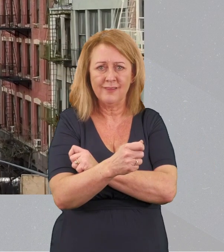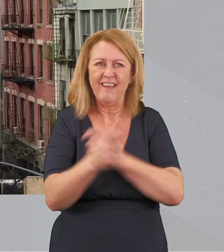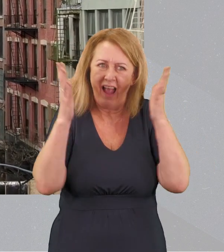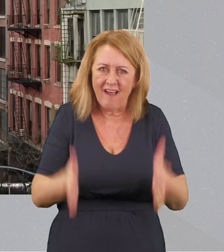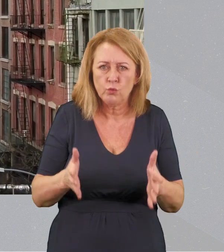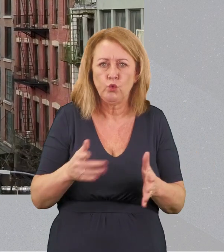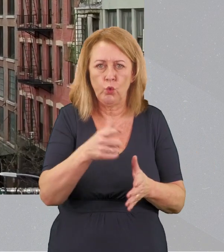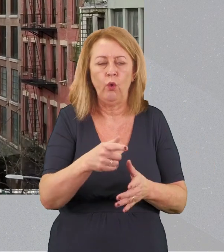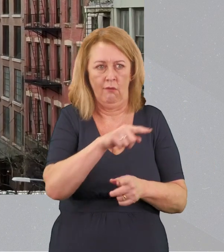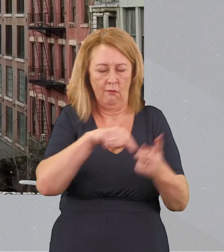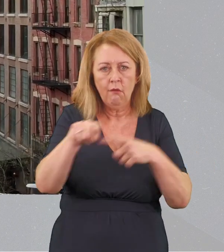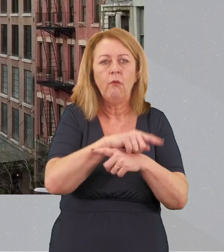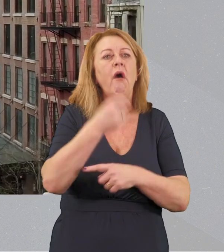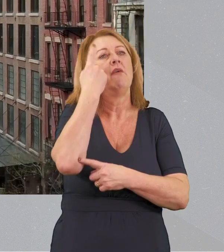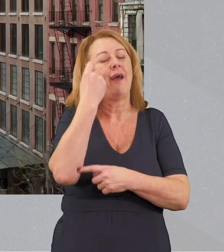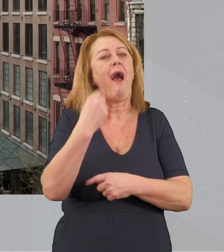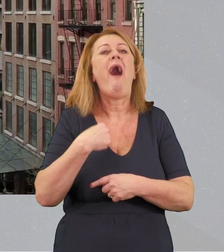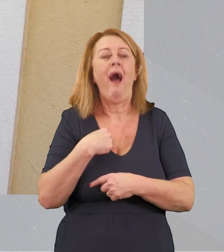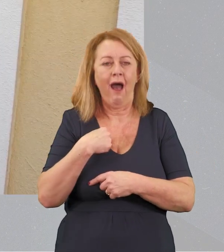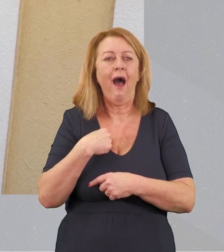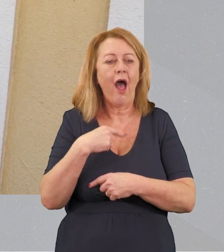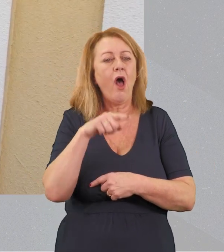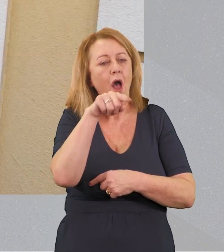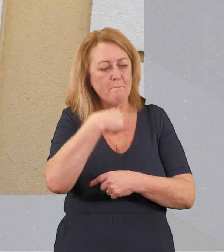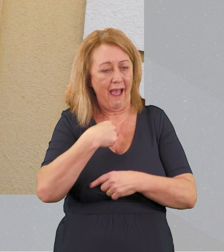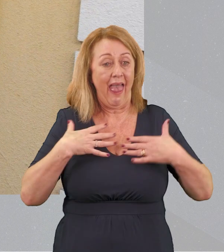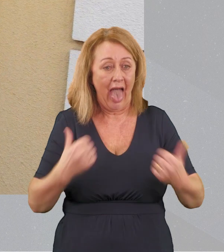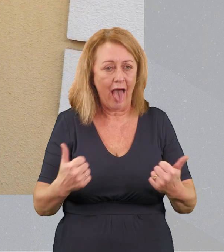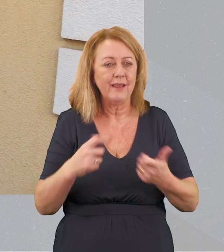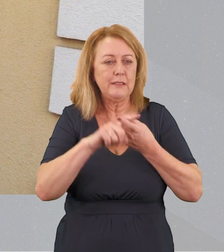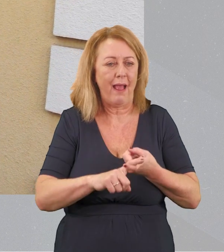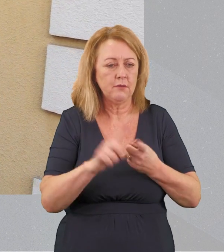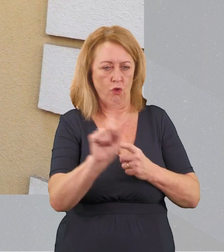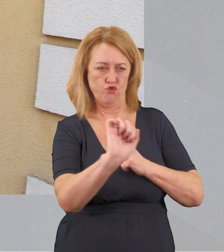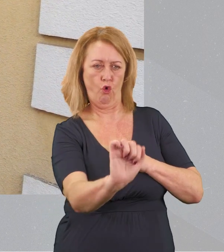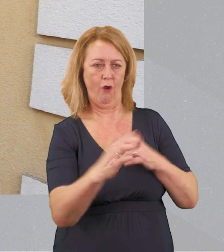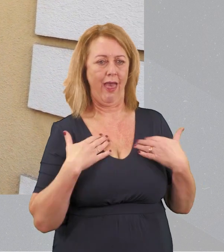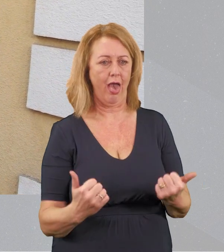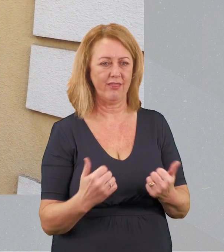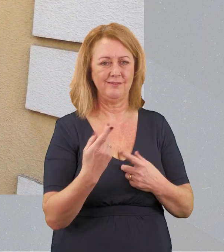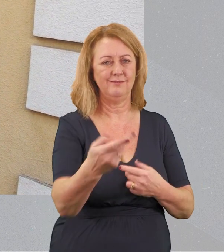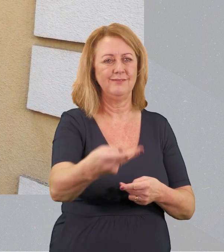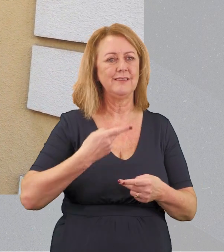We've all started to understand that my health depends upon your health, and your health depends upon my health.